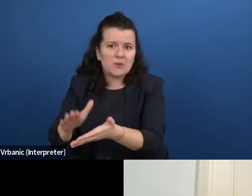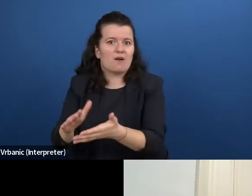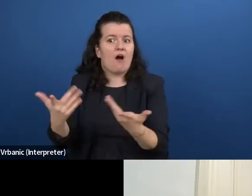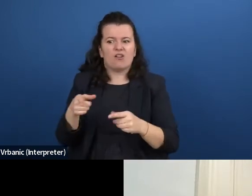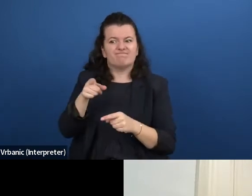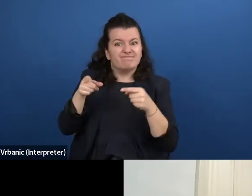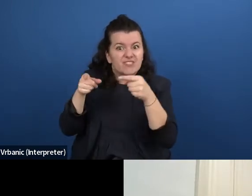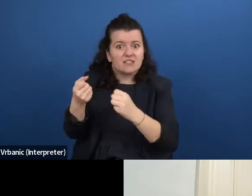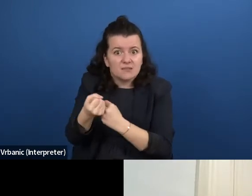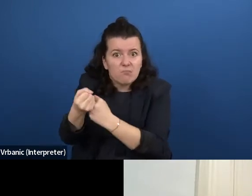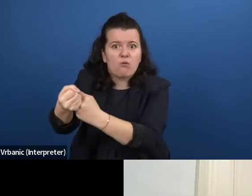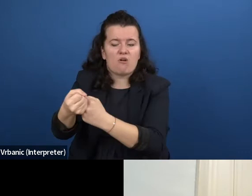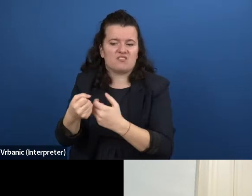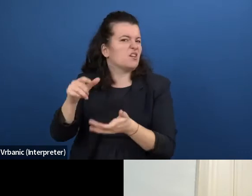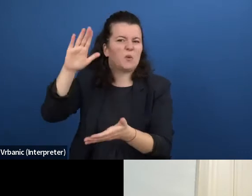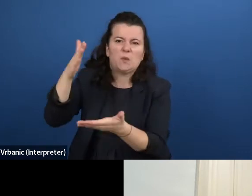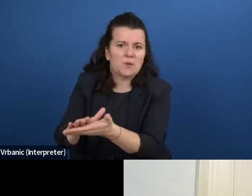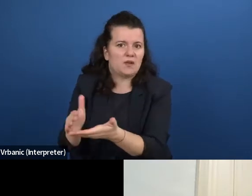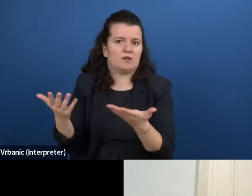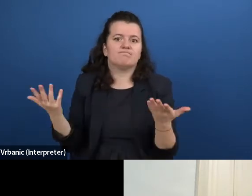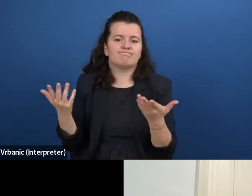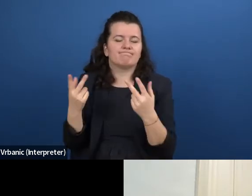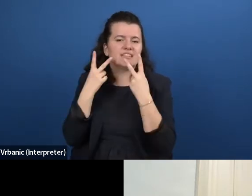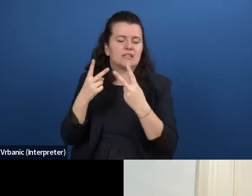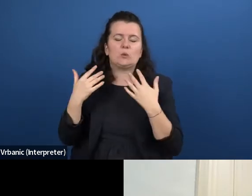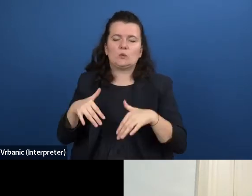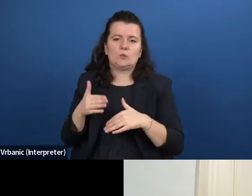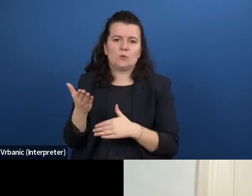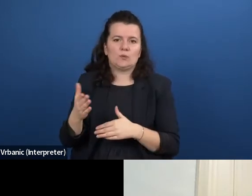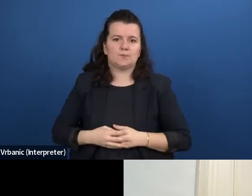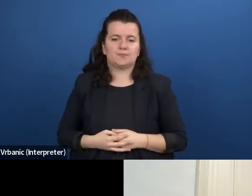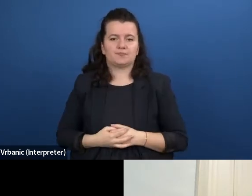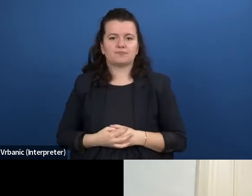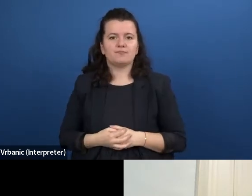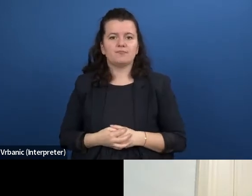And finally, we also identified the invisibility